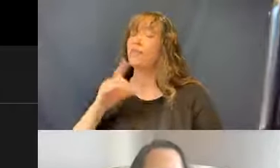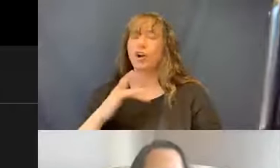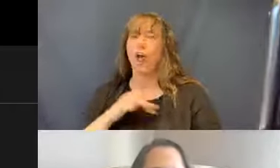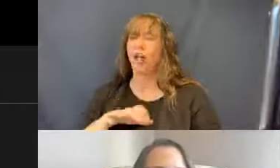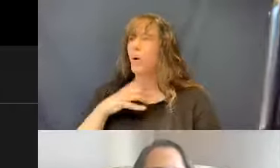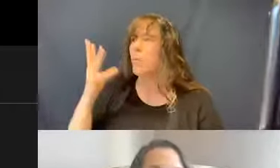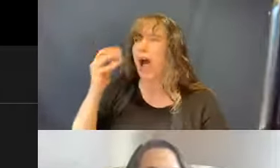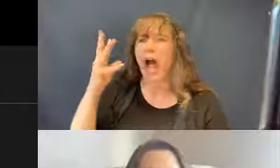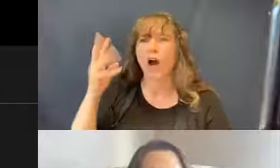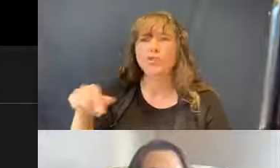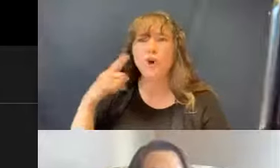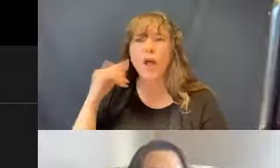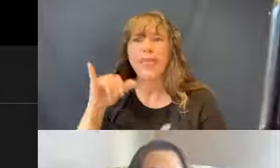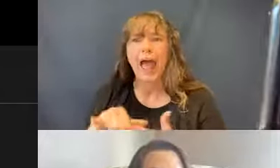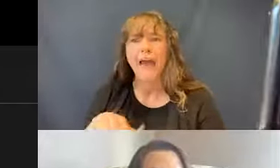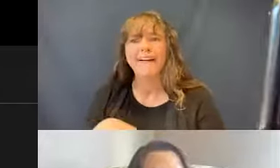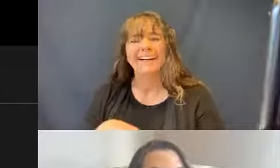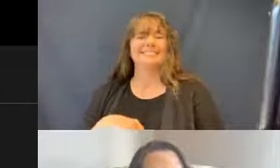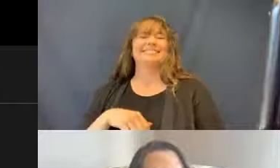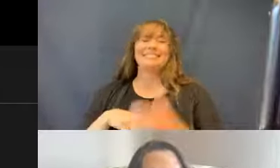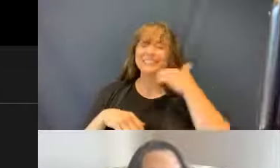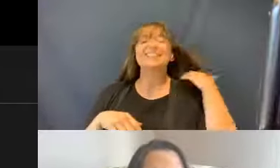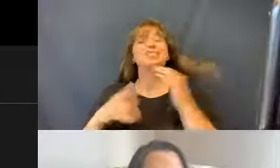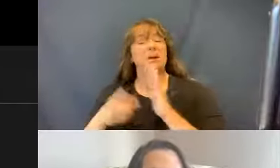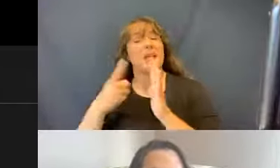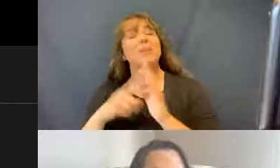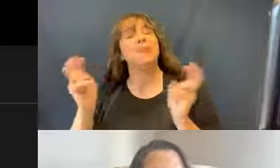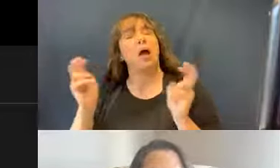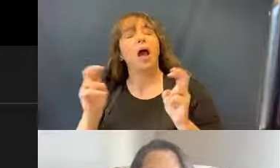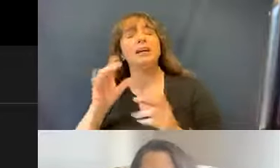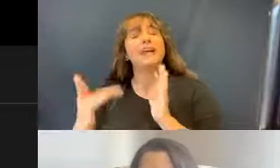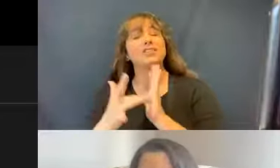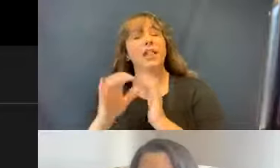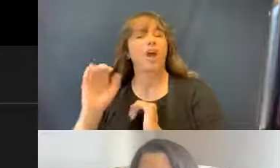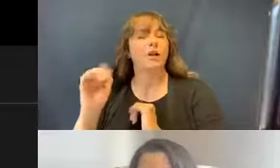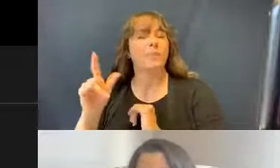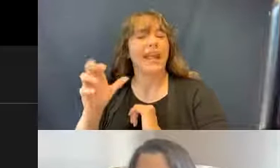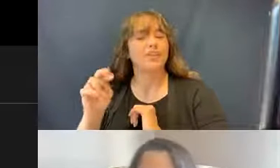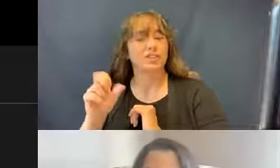you heard that." So sometimes the accommodations, the technology that we use can actually be